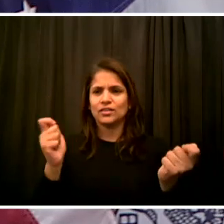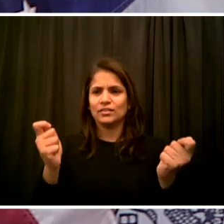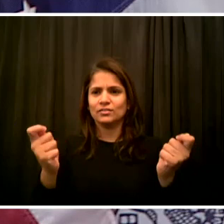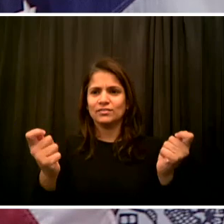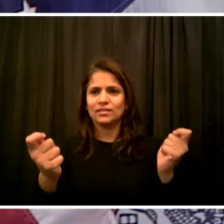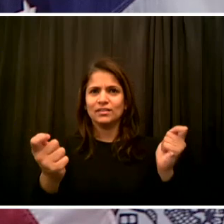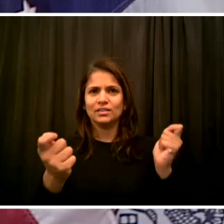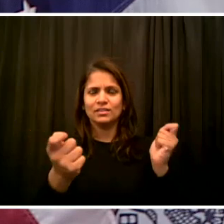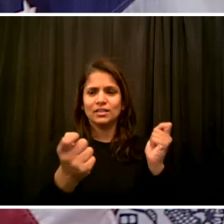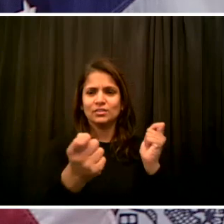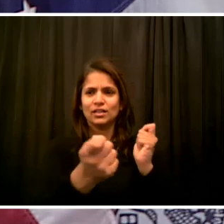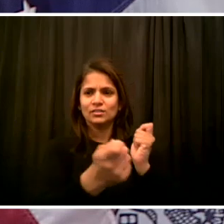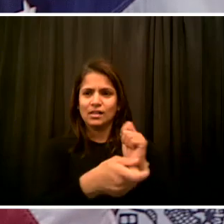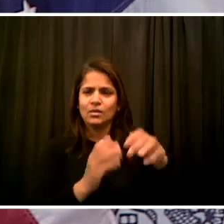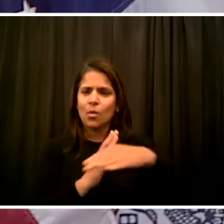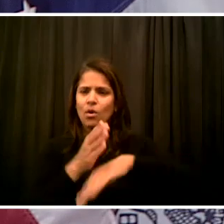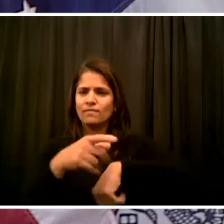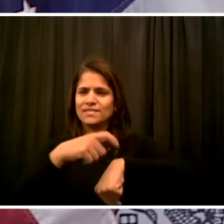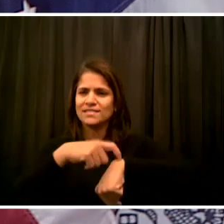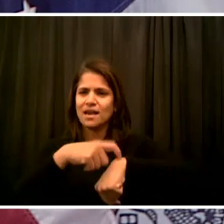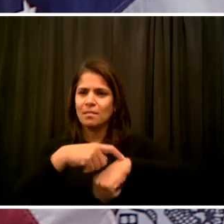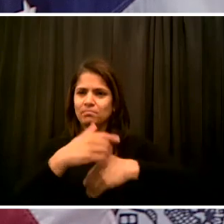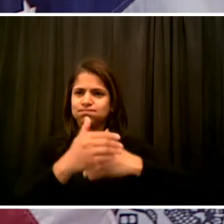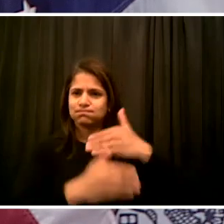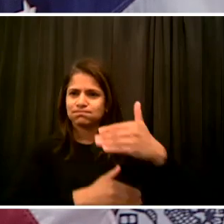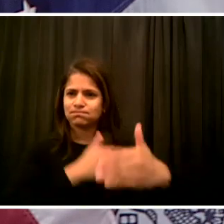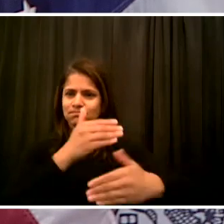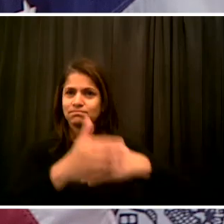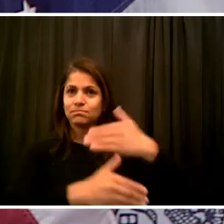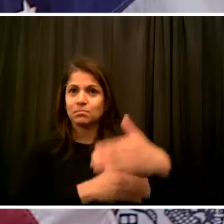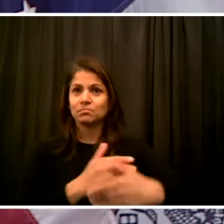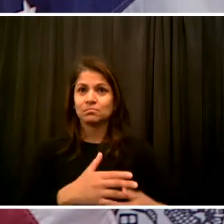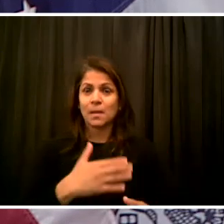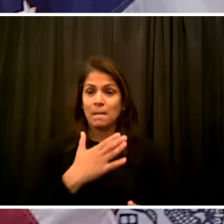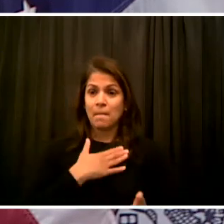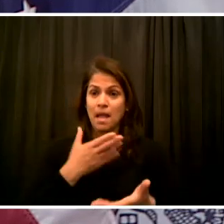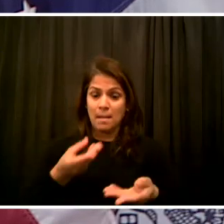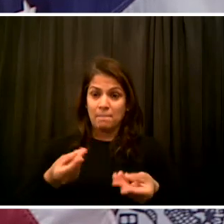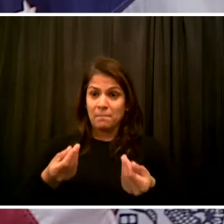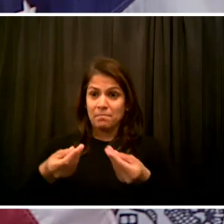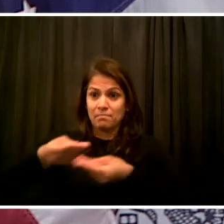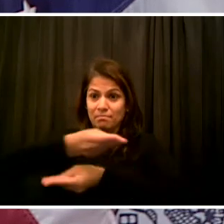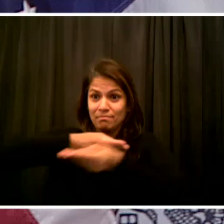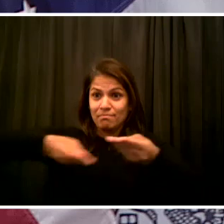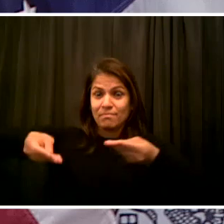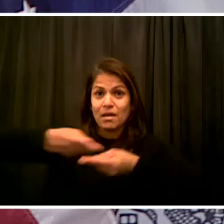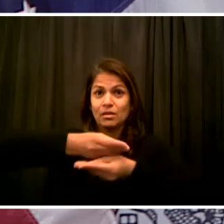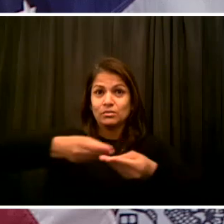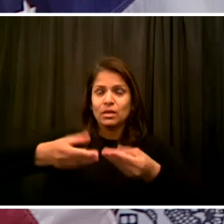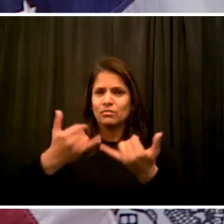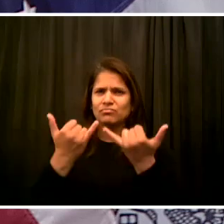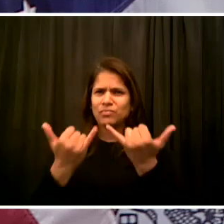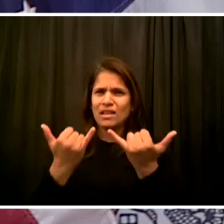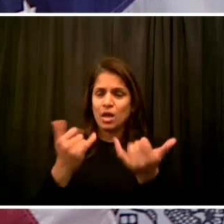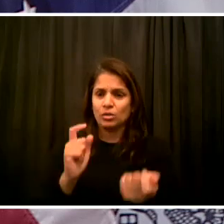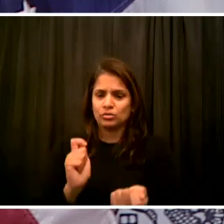TURN TO COMMISSIONER TROTTENBERG FOR THAT ONE. EVERYTHING IS EVOLVING, TO SAY THE LEAST. EVERYTHING IS